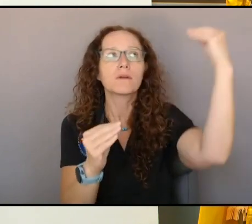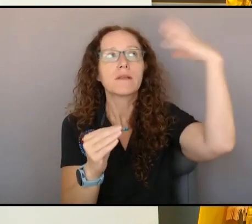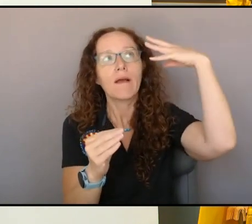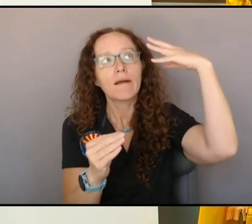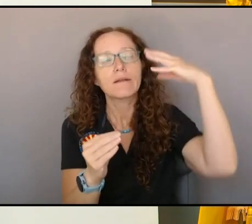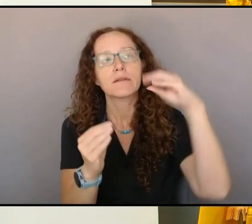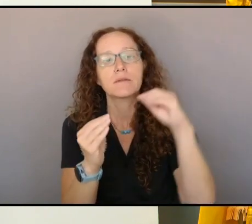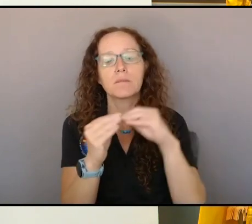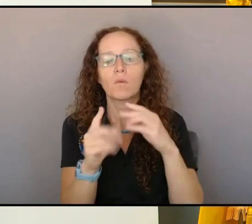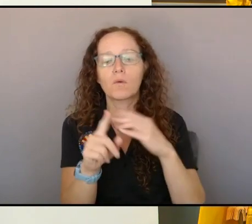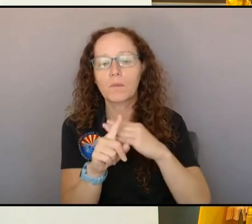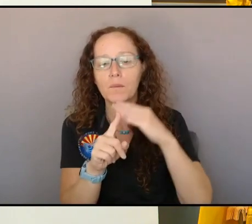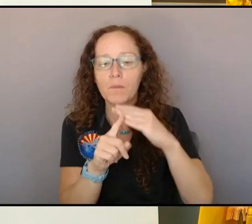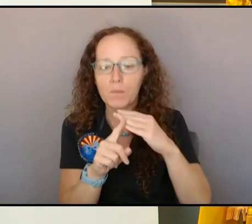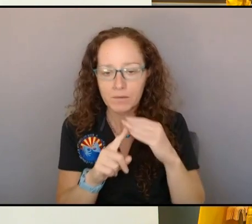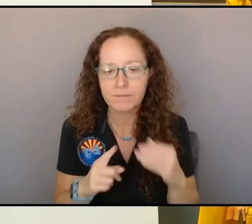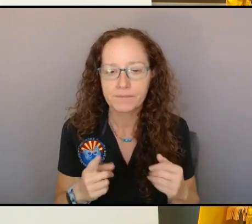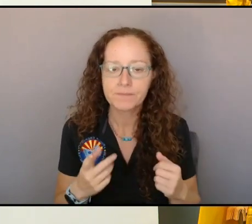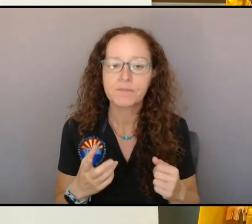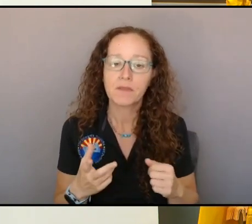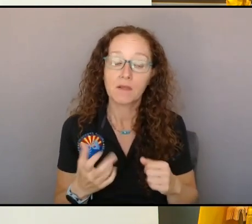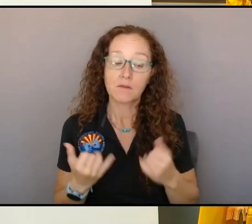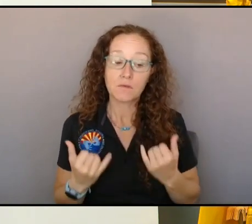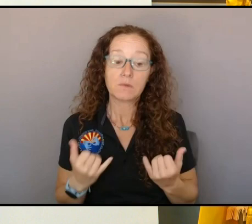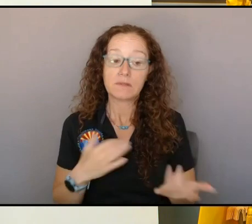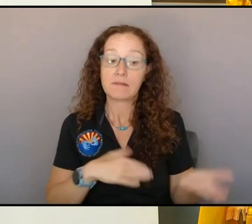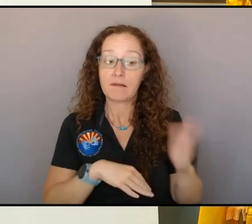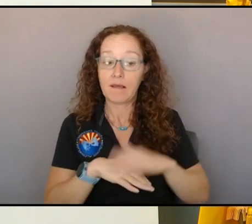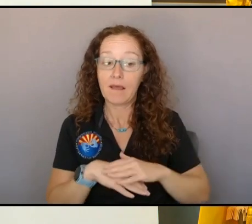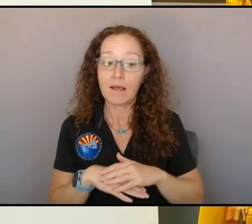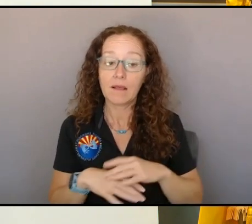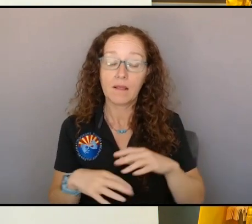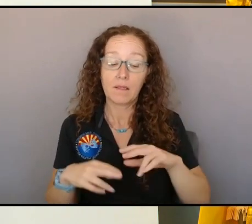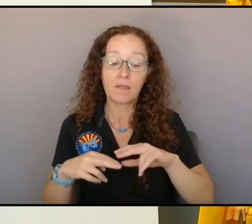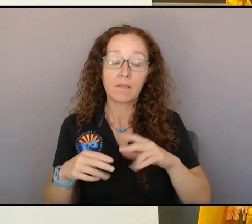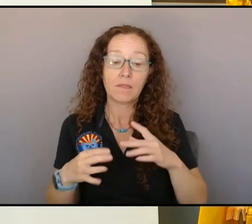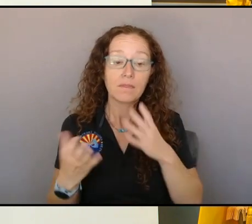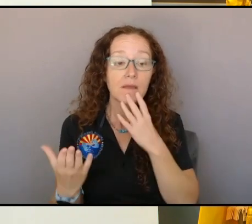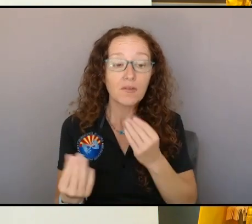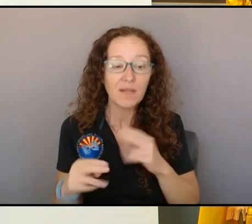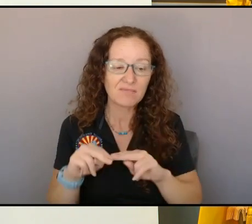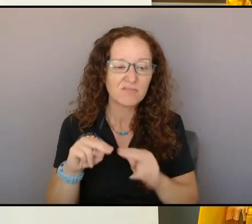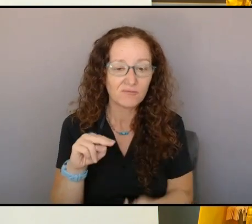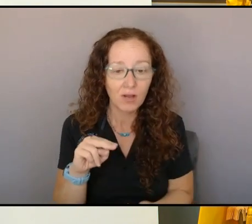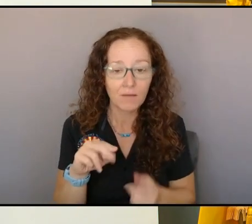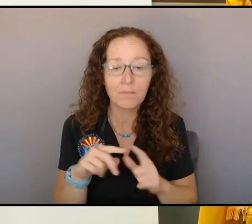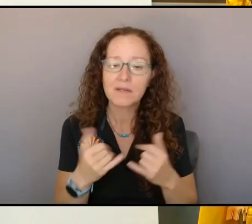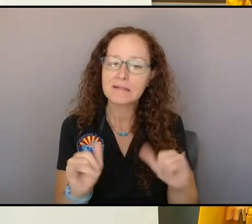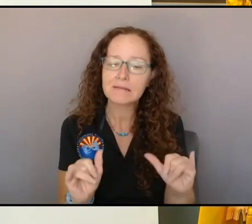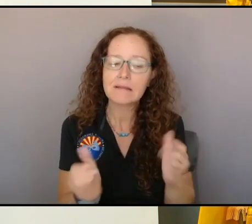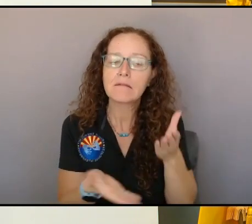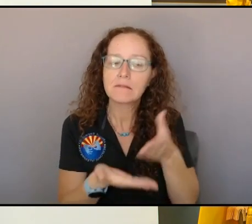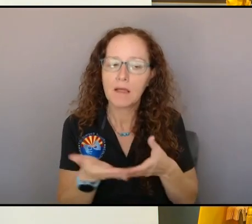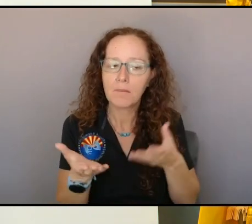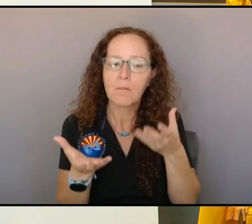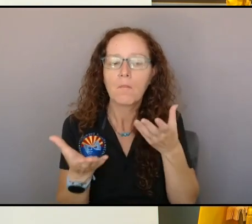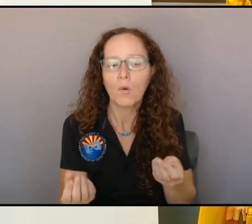will drop but we still have some of that moisture still in play and so we will see some of those storms. So let's move to tomorrow. And we'll see the difference between what we saw